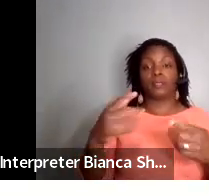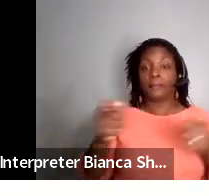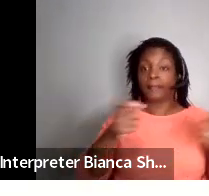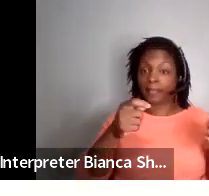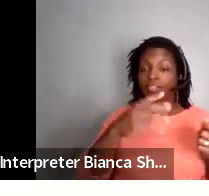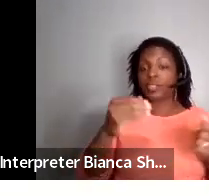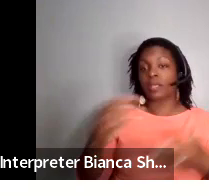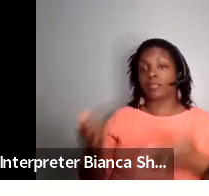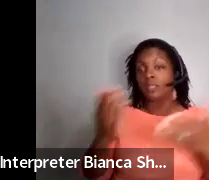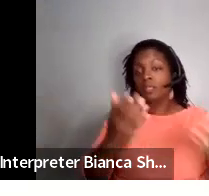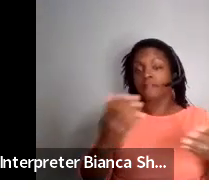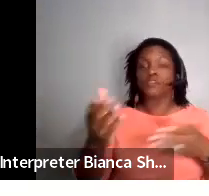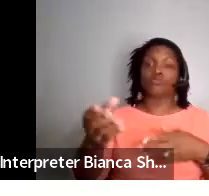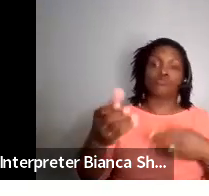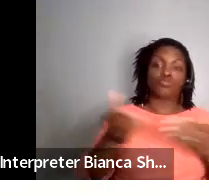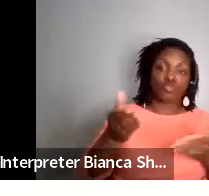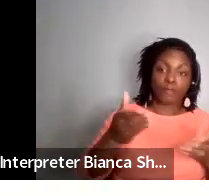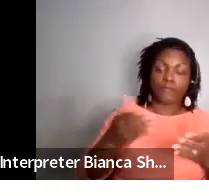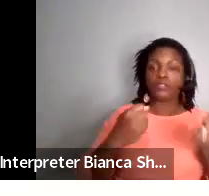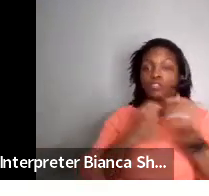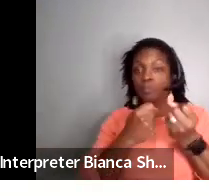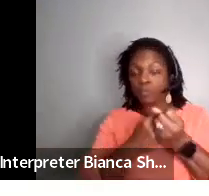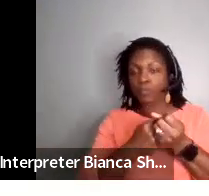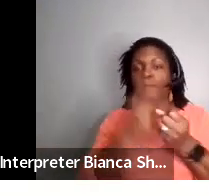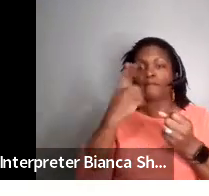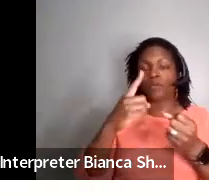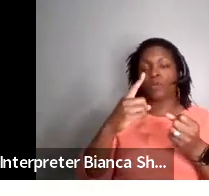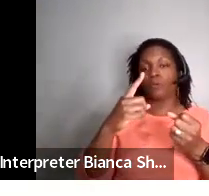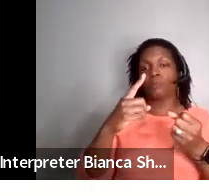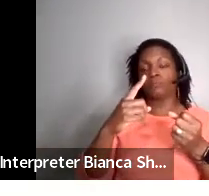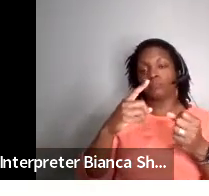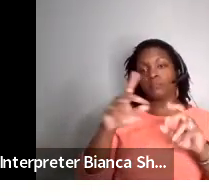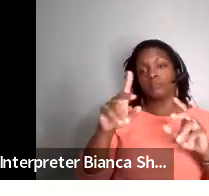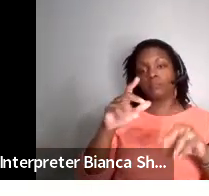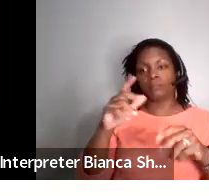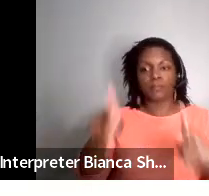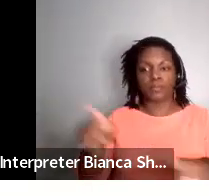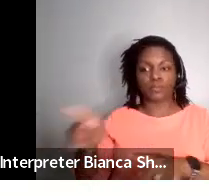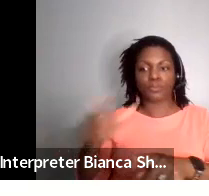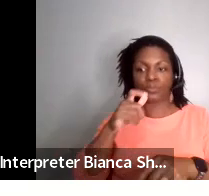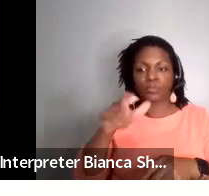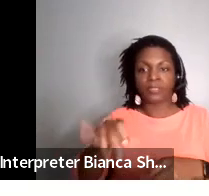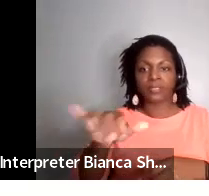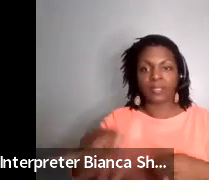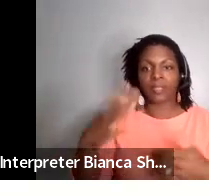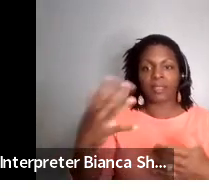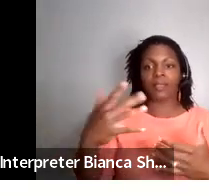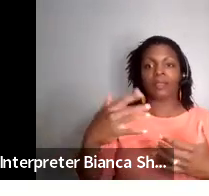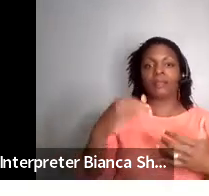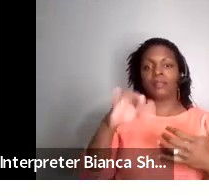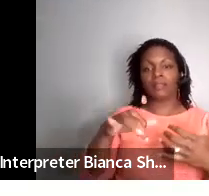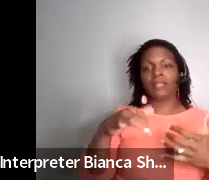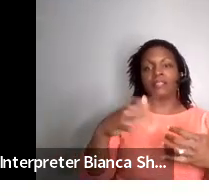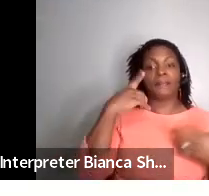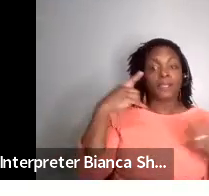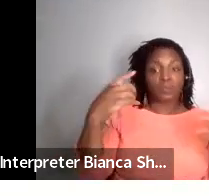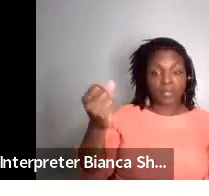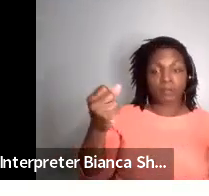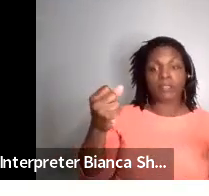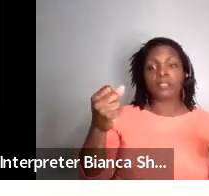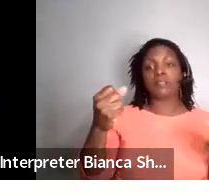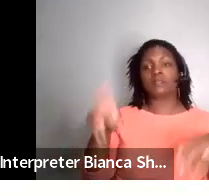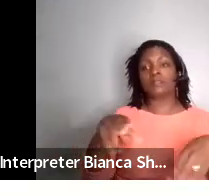Excuse me that are necessary to improve the quality of life for citizens, but behavioral health conditions, and that includes mental illness as well as addictive disorders.